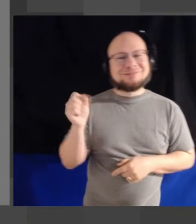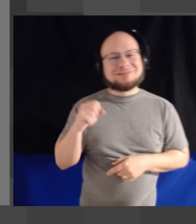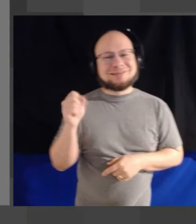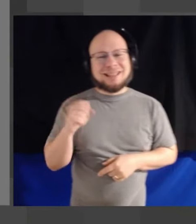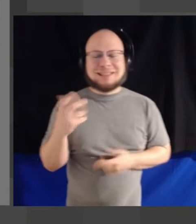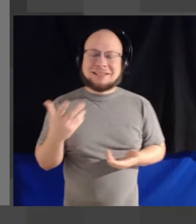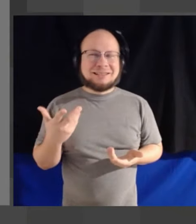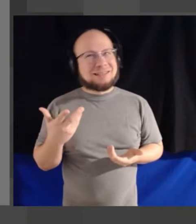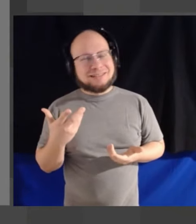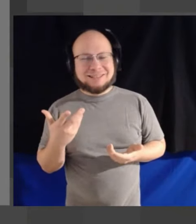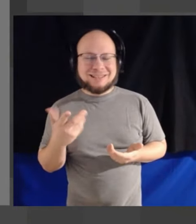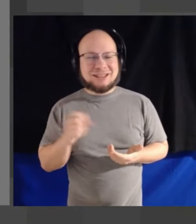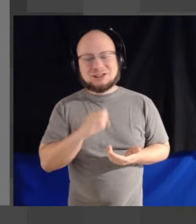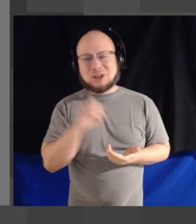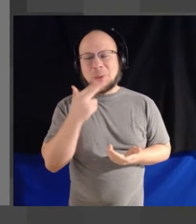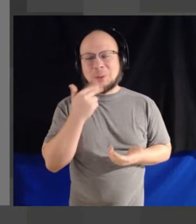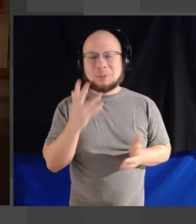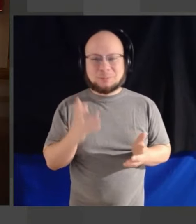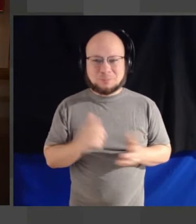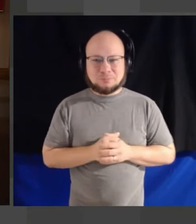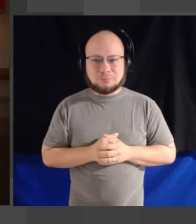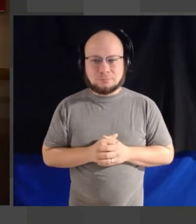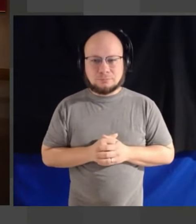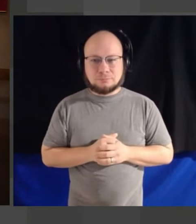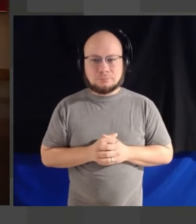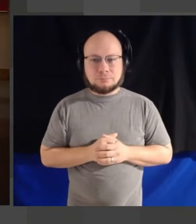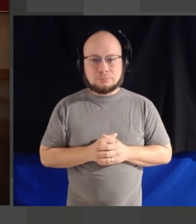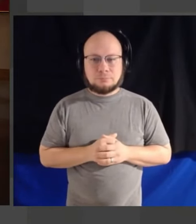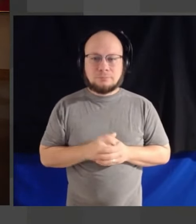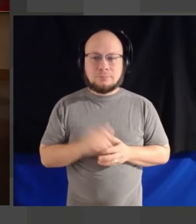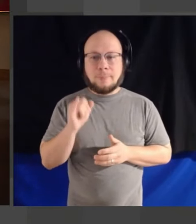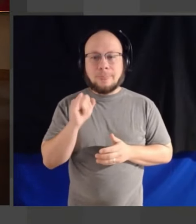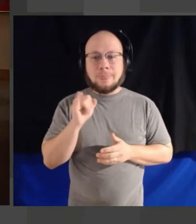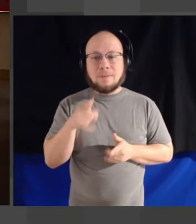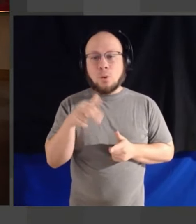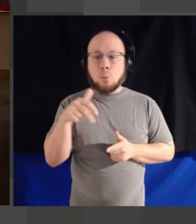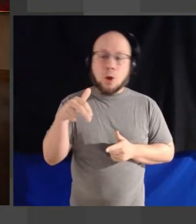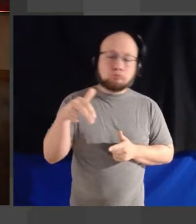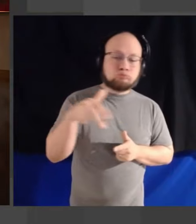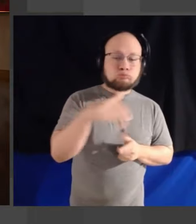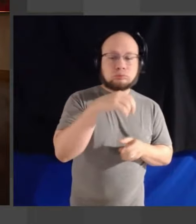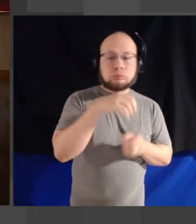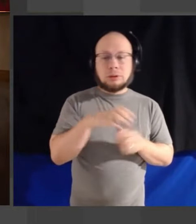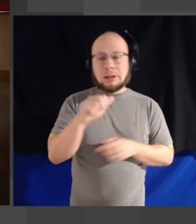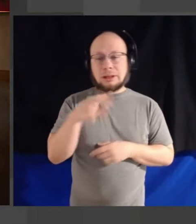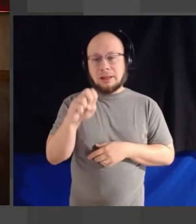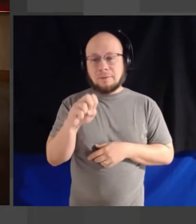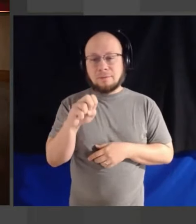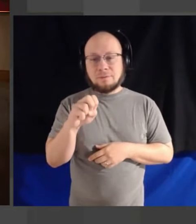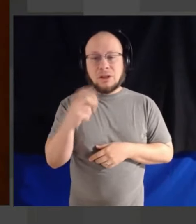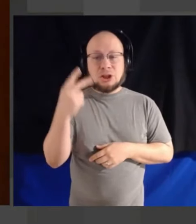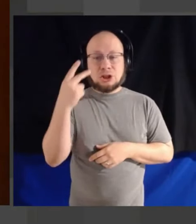OF AXOLOTLS. I DIDN'T THINK IT COULD GET CUTER. IT'S SO CUTE.